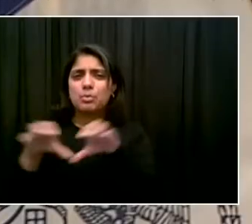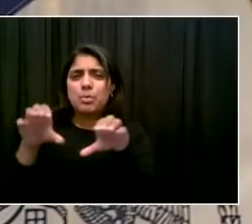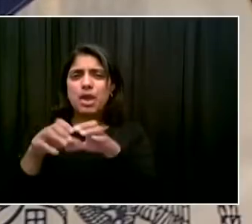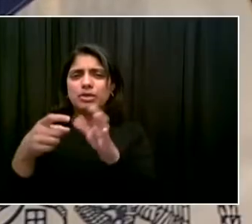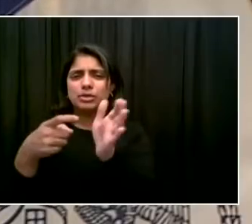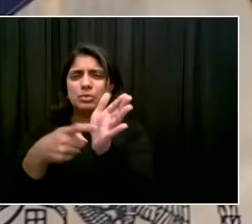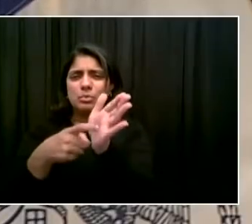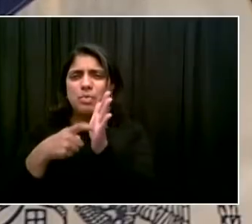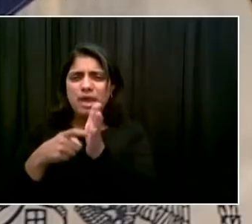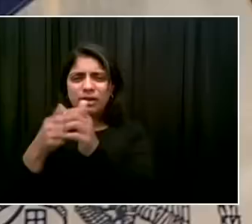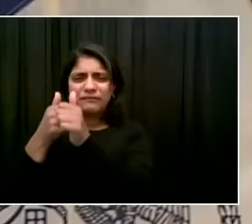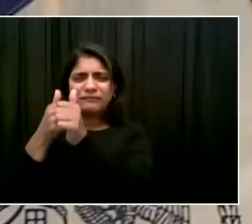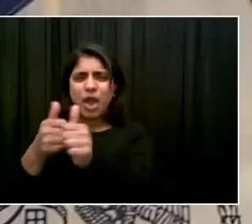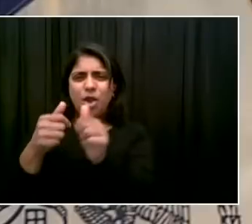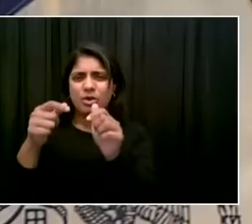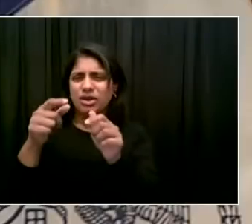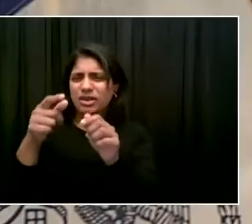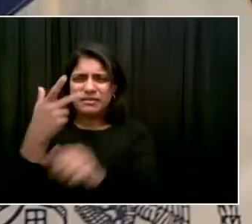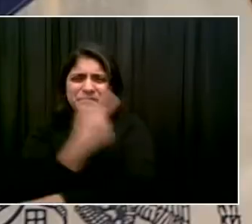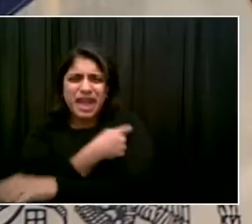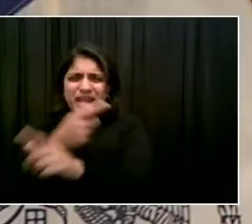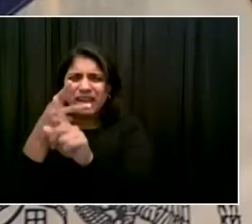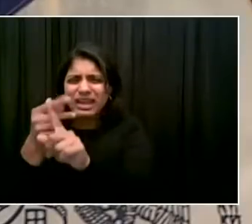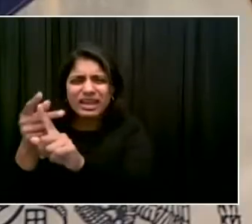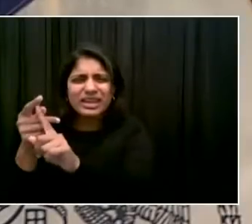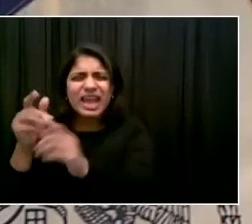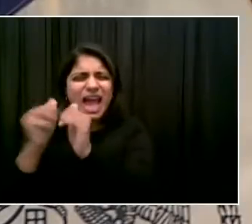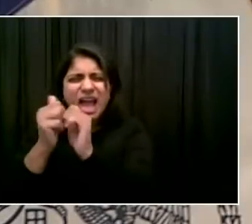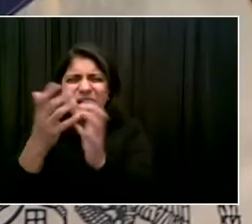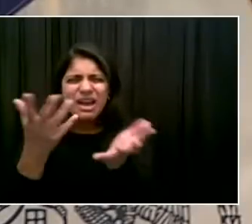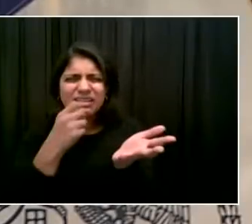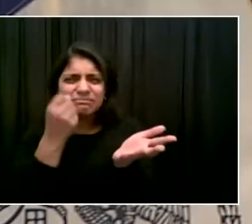EXPLAIN WHAT EXACTLY PRIVATE SECTOR BUSINESS HAS TO O DT O COMPLY WITH THIS MANDATE?